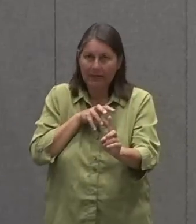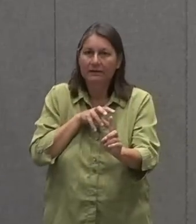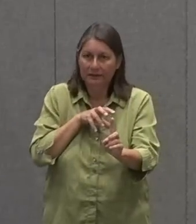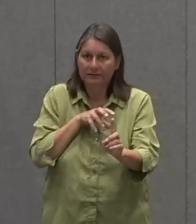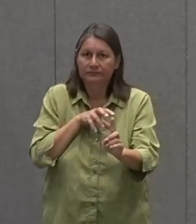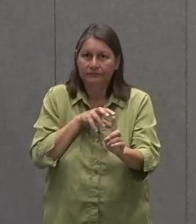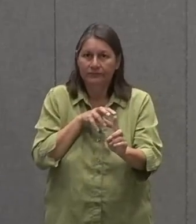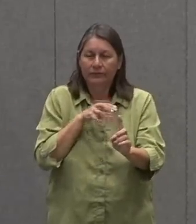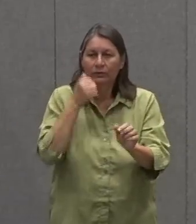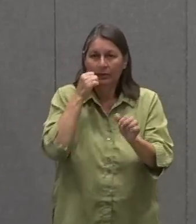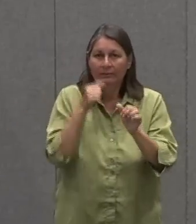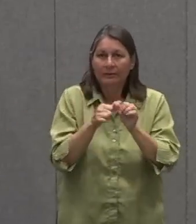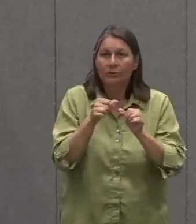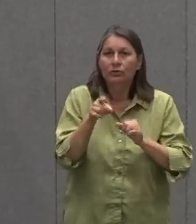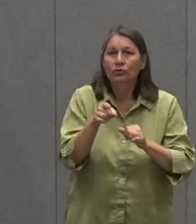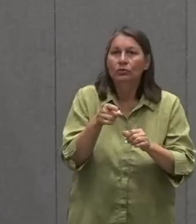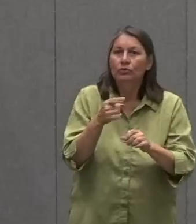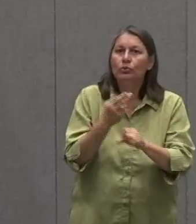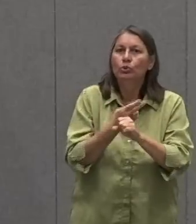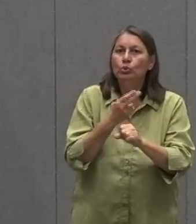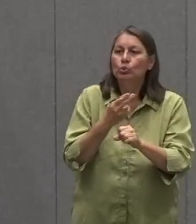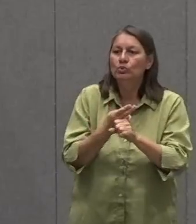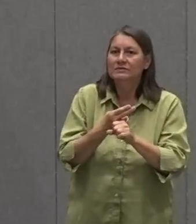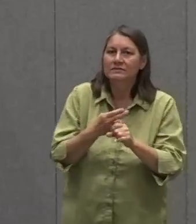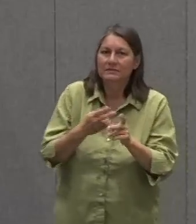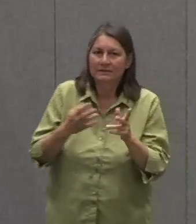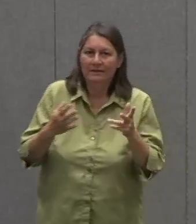we write it out in its correct place value.